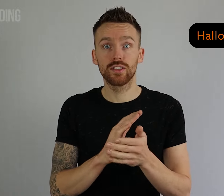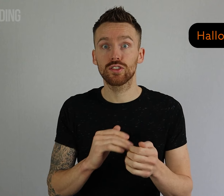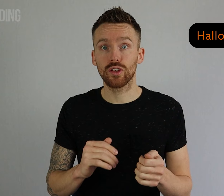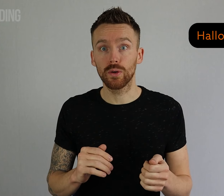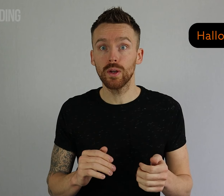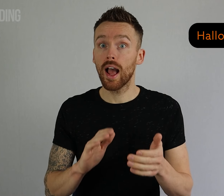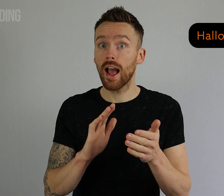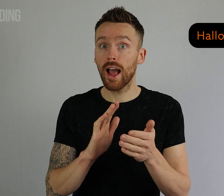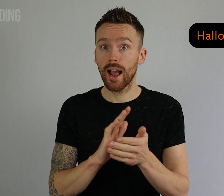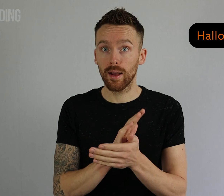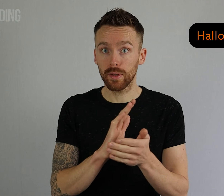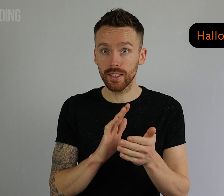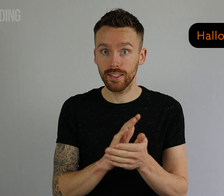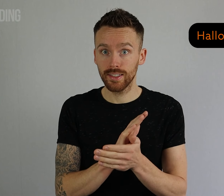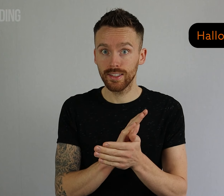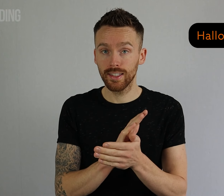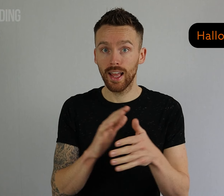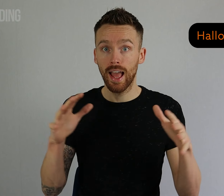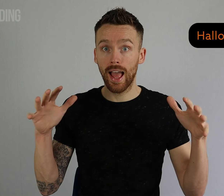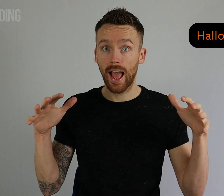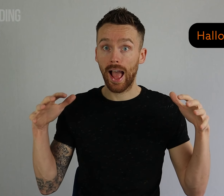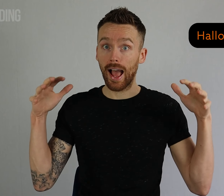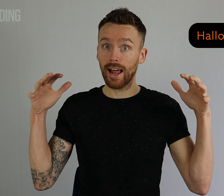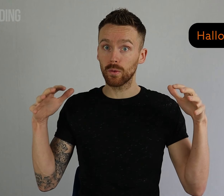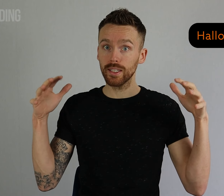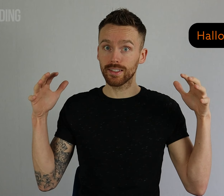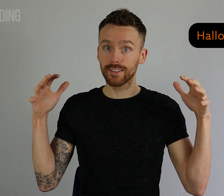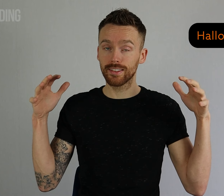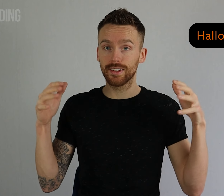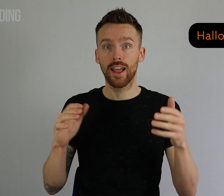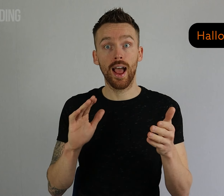So, Happy Halloween.